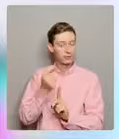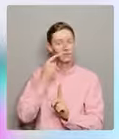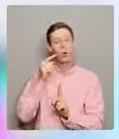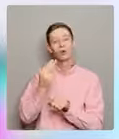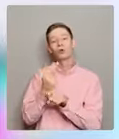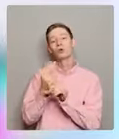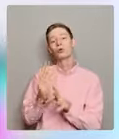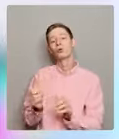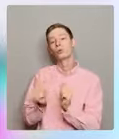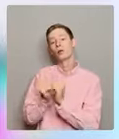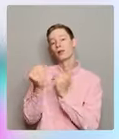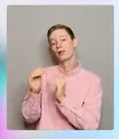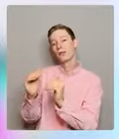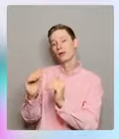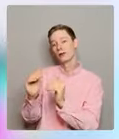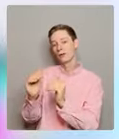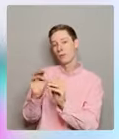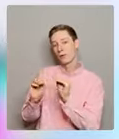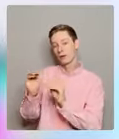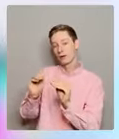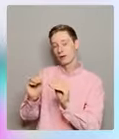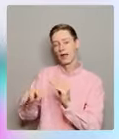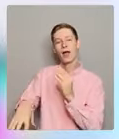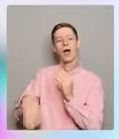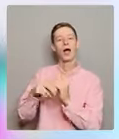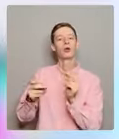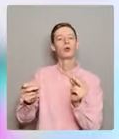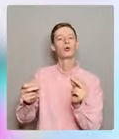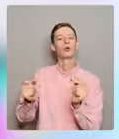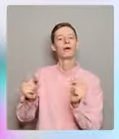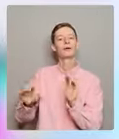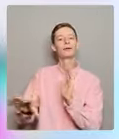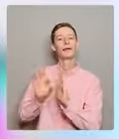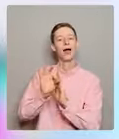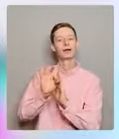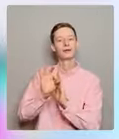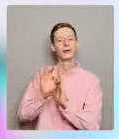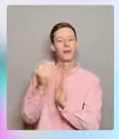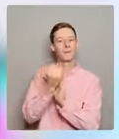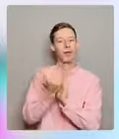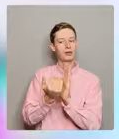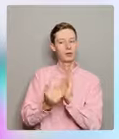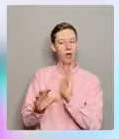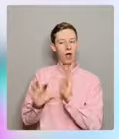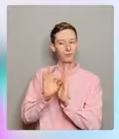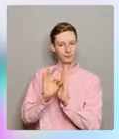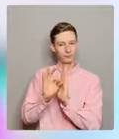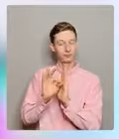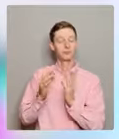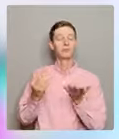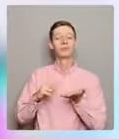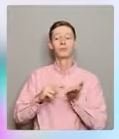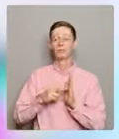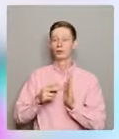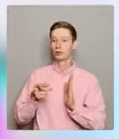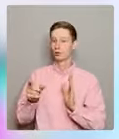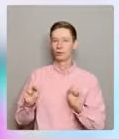So for example, for users with limited mobility, we added a quick select menu option in place of these mapping items, you know, the items to your body positions.